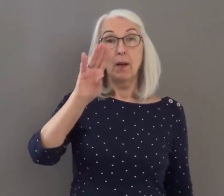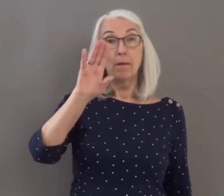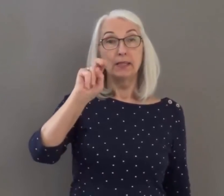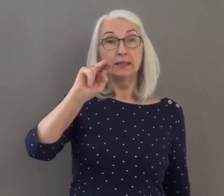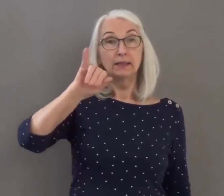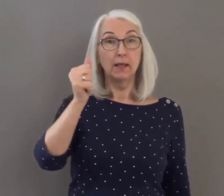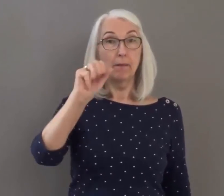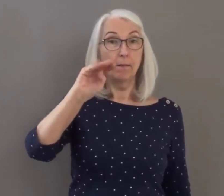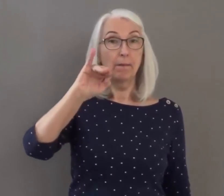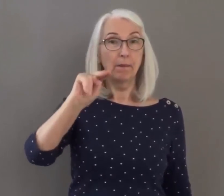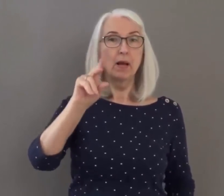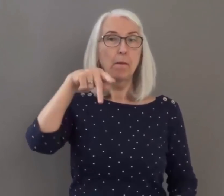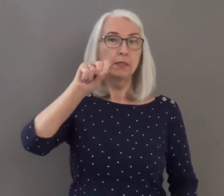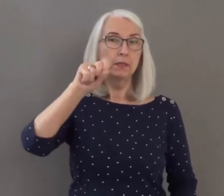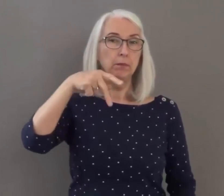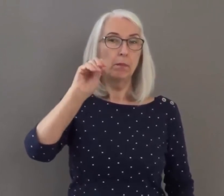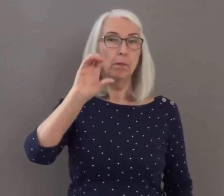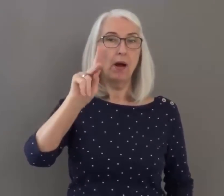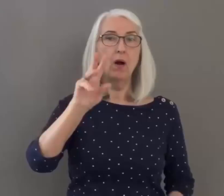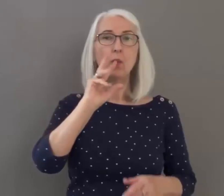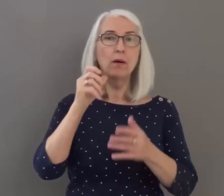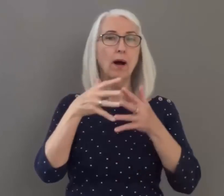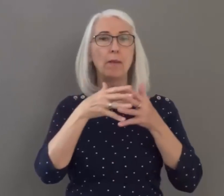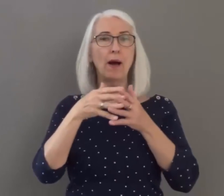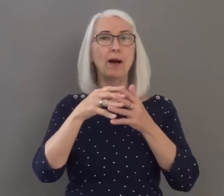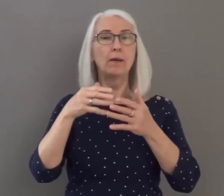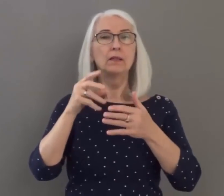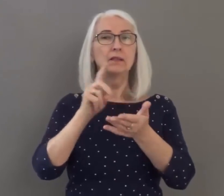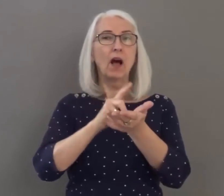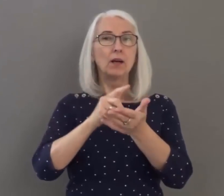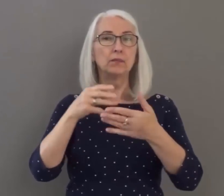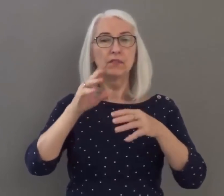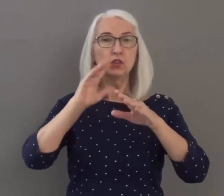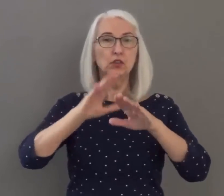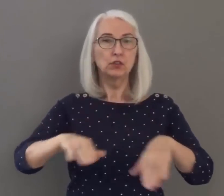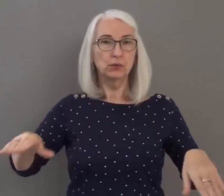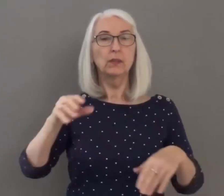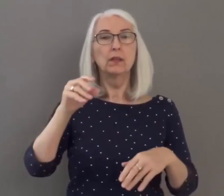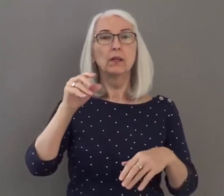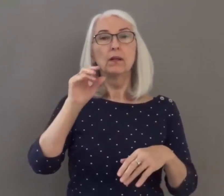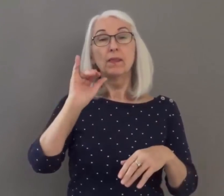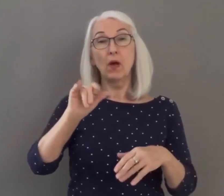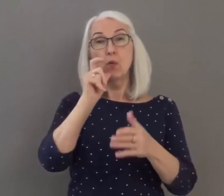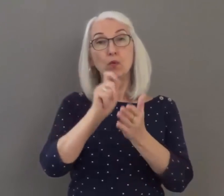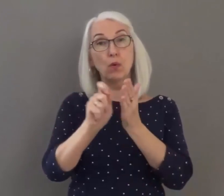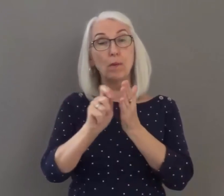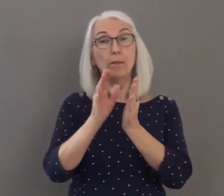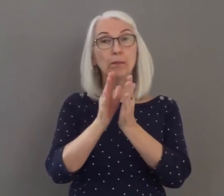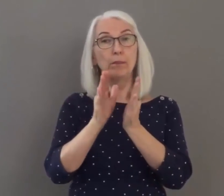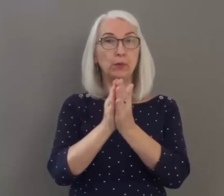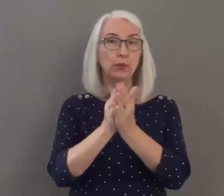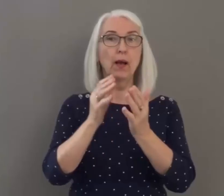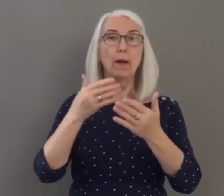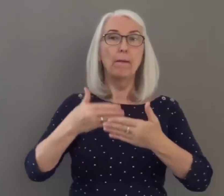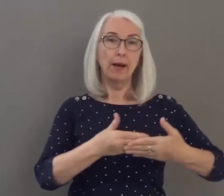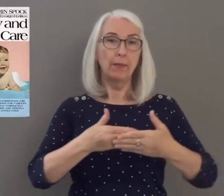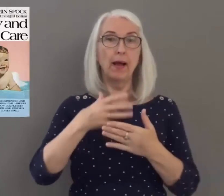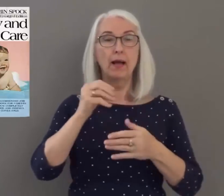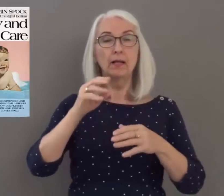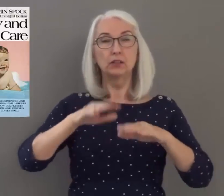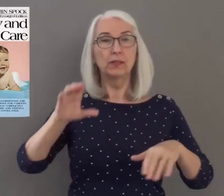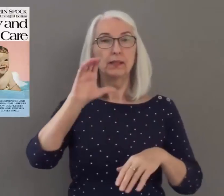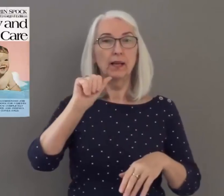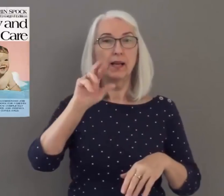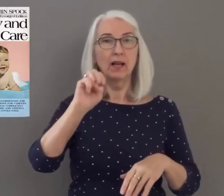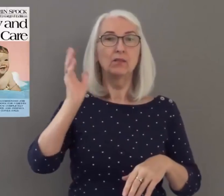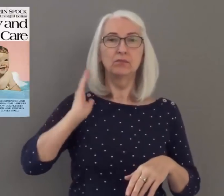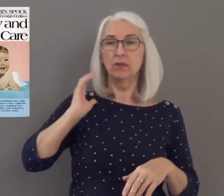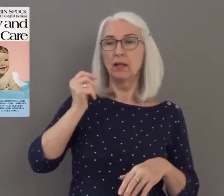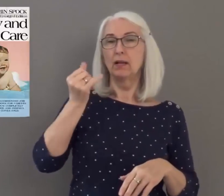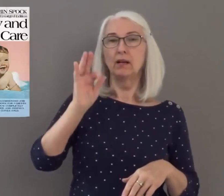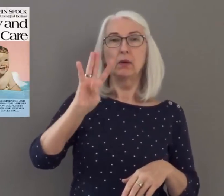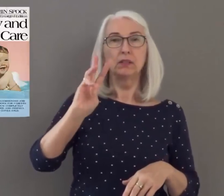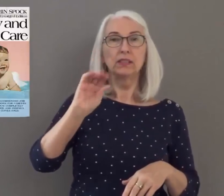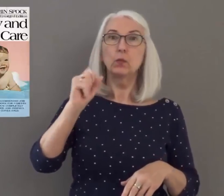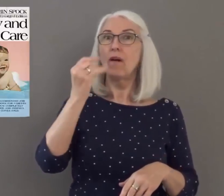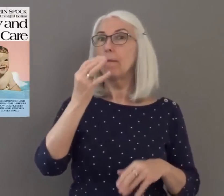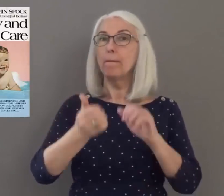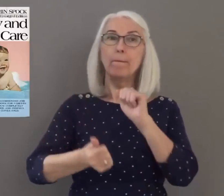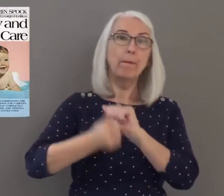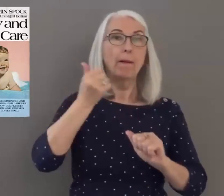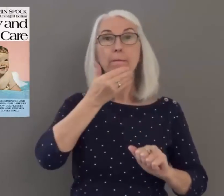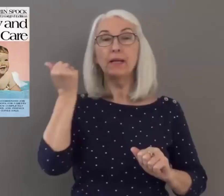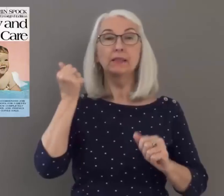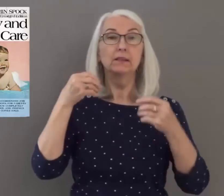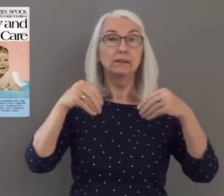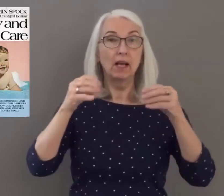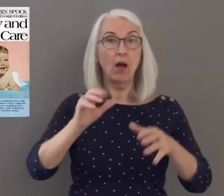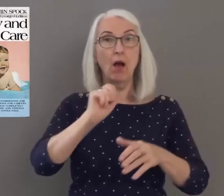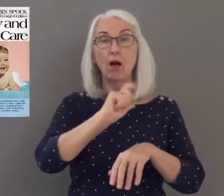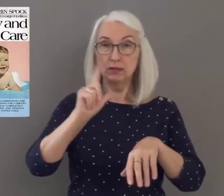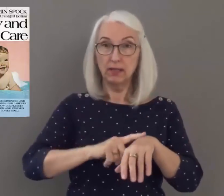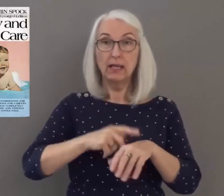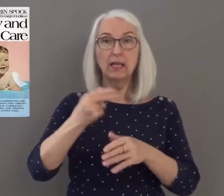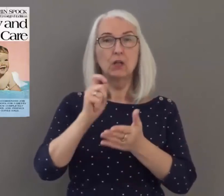Dr. Benjamin Spock was an American pediatrician whose book Baby and Child Care (1946) is one of the best-sellers of all time.